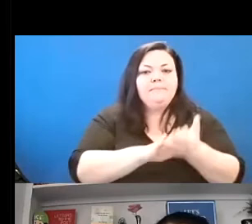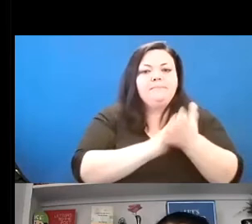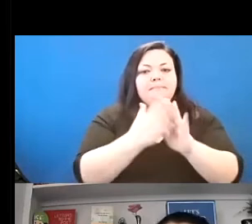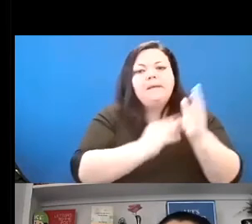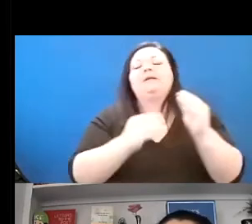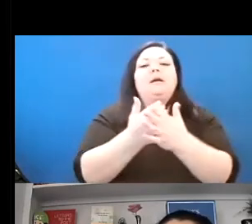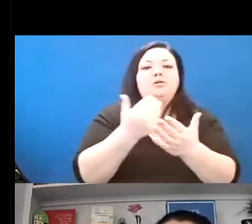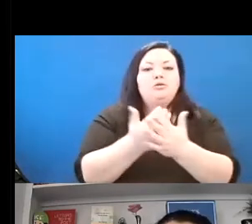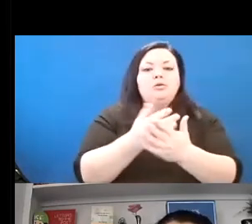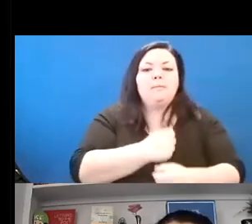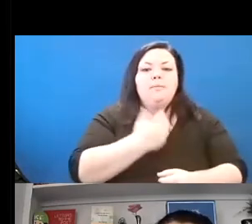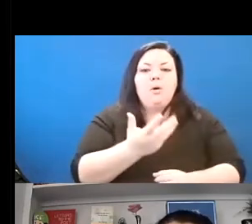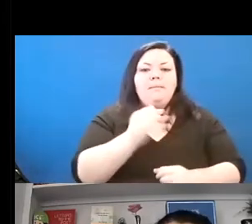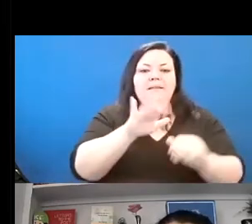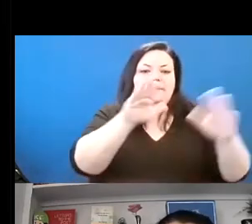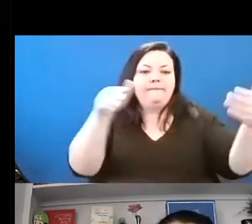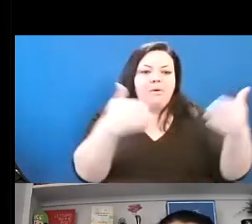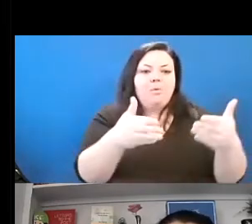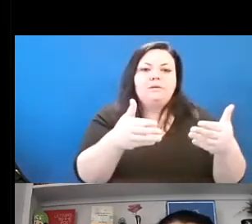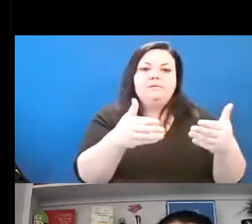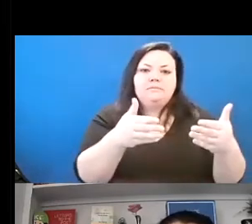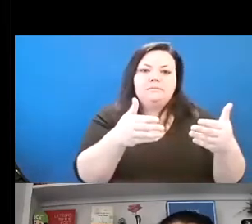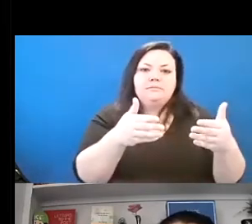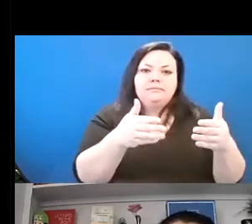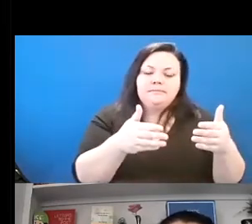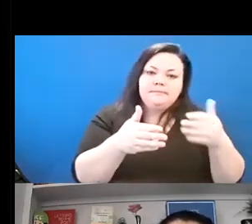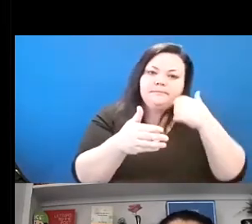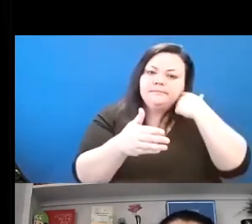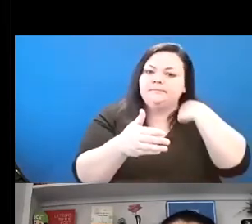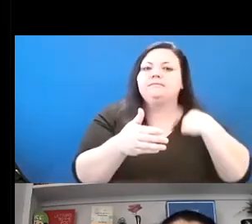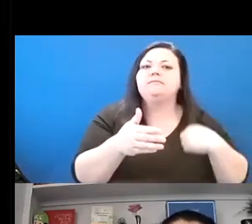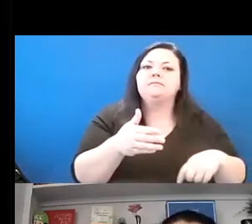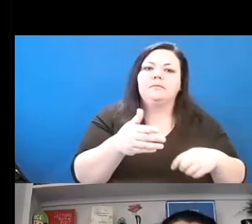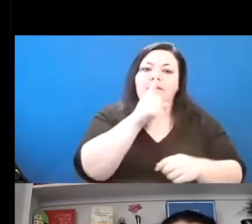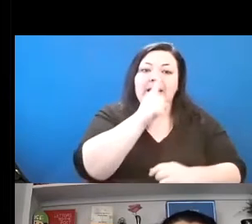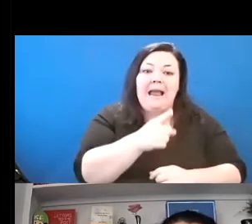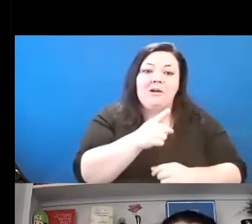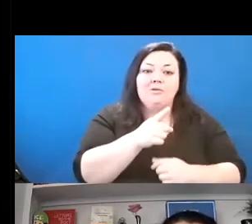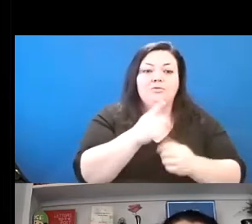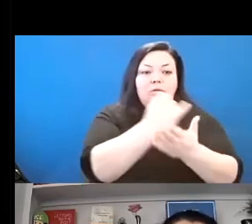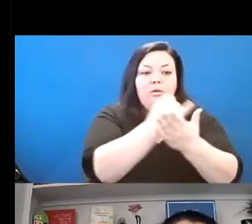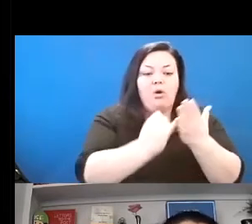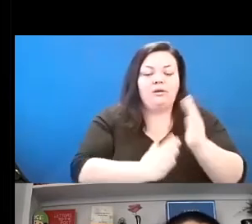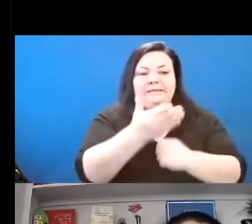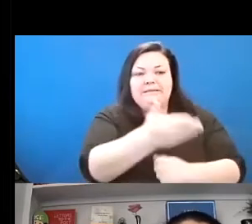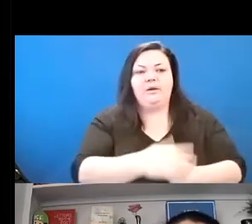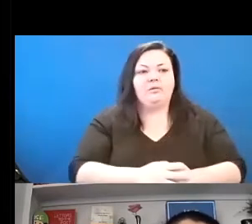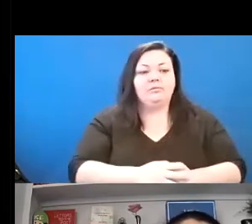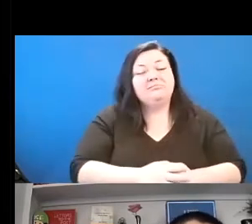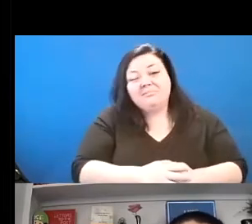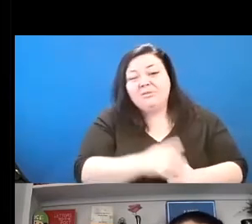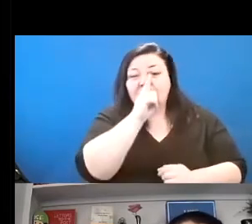that is focused instead on the actual artist here and i would argue that this is fan fiction